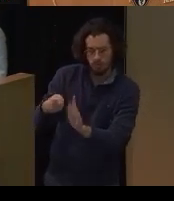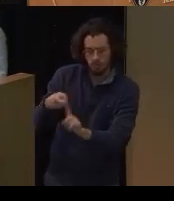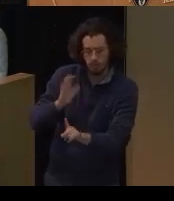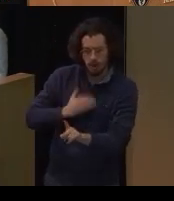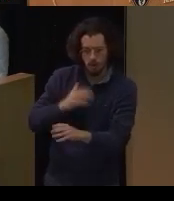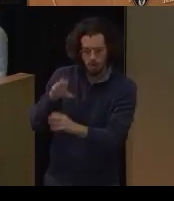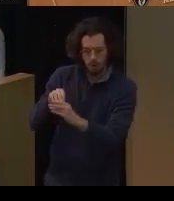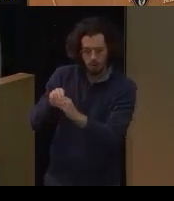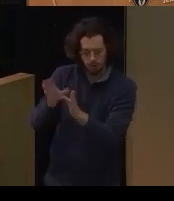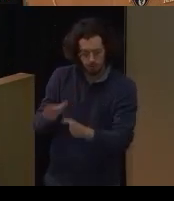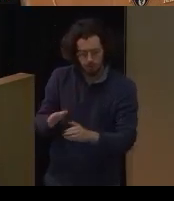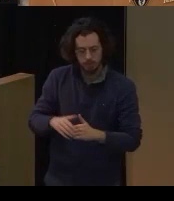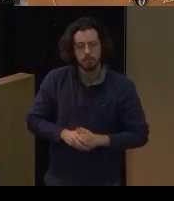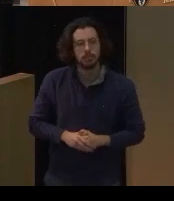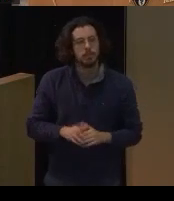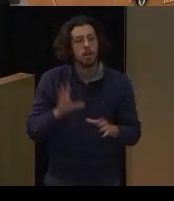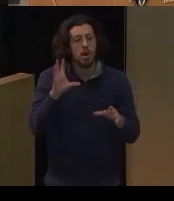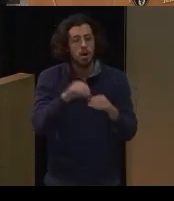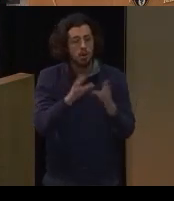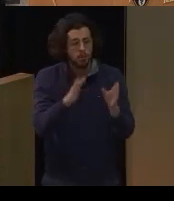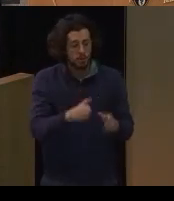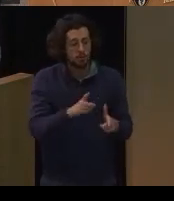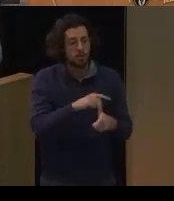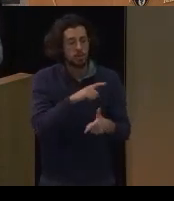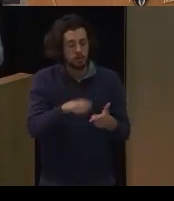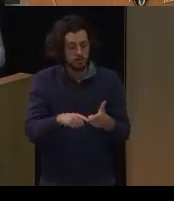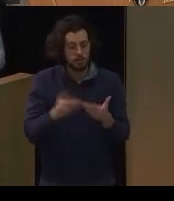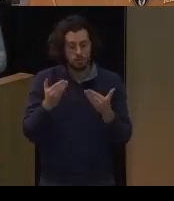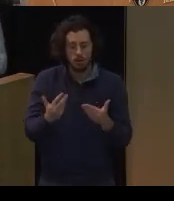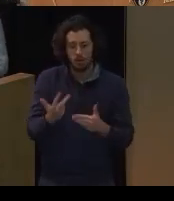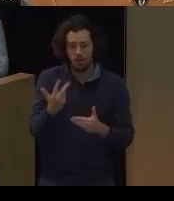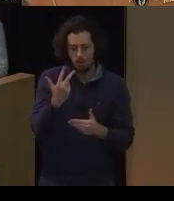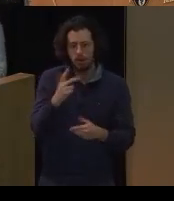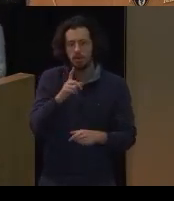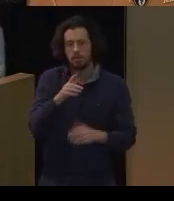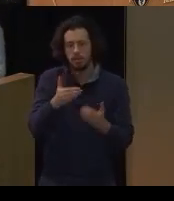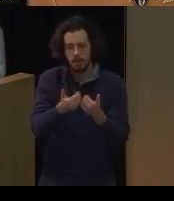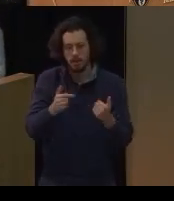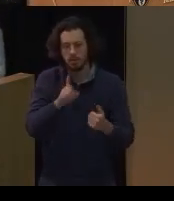okay participants then completed these three separate real-time fmri neurofeedback sessions